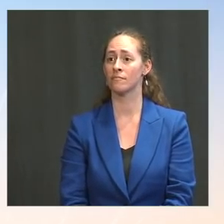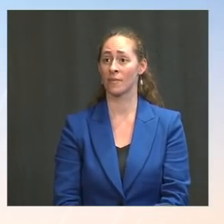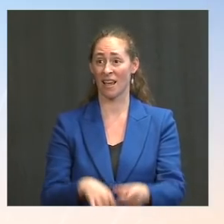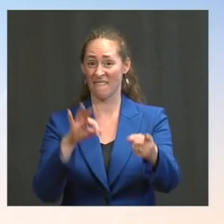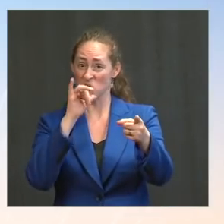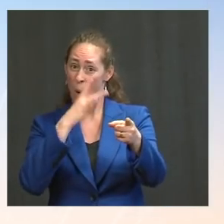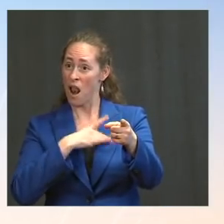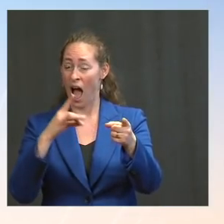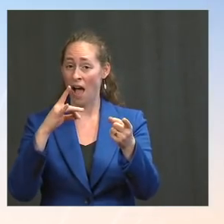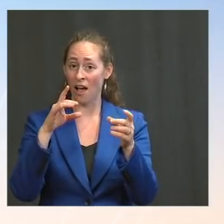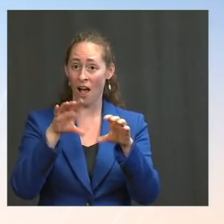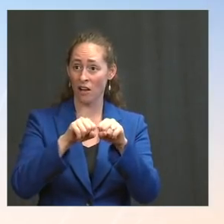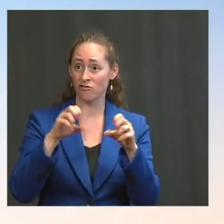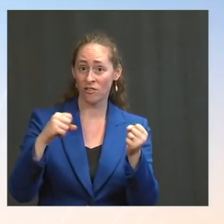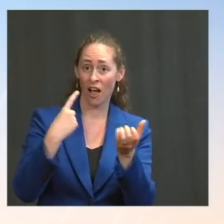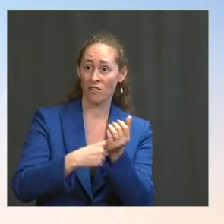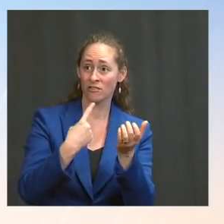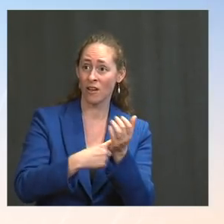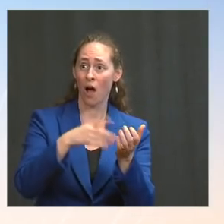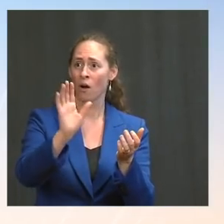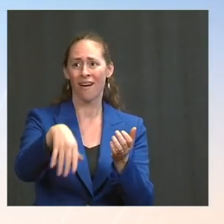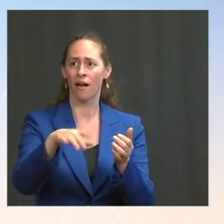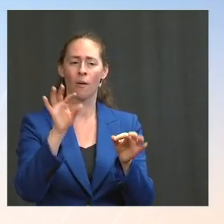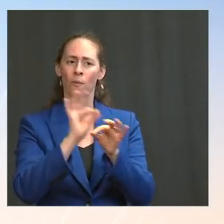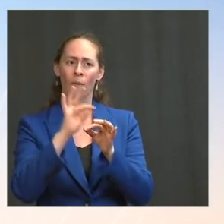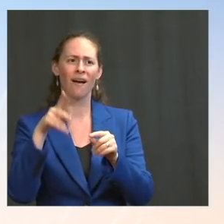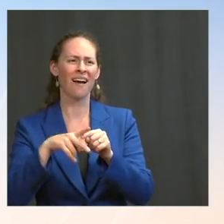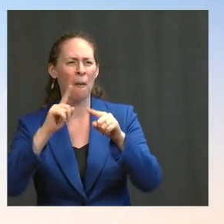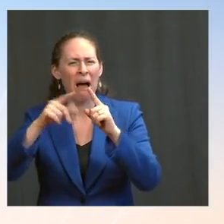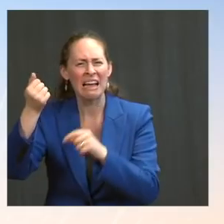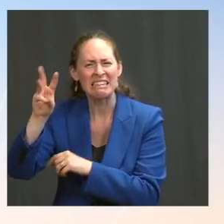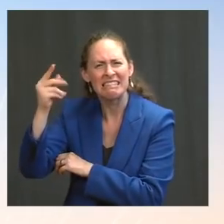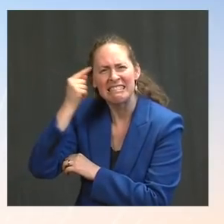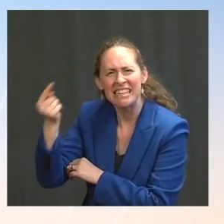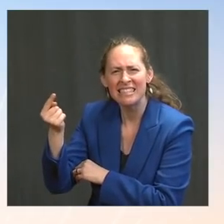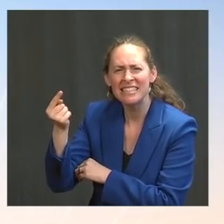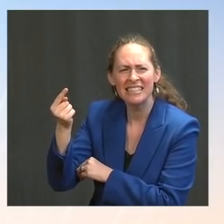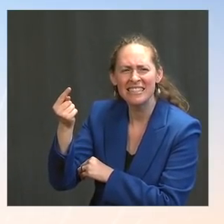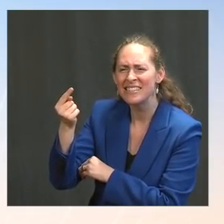The Press: You can't buy a hot dog for 16 cents. Ms. Psaki: A reduction of -- The Press: That's like a bite of a hot dog. Ms. Psaki: I will say that what we are most focused on